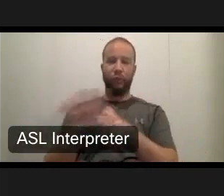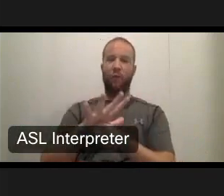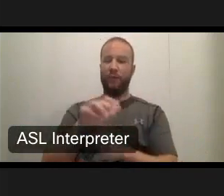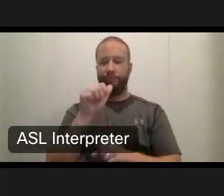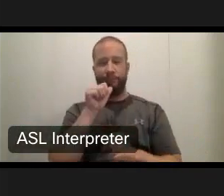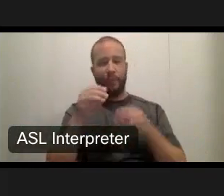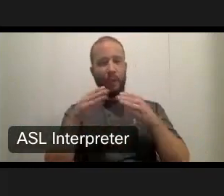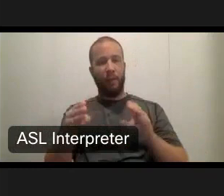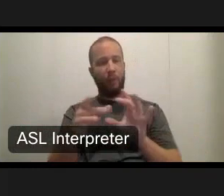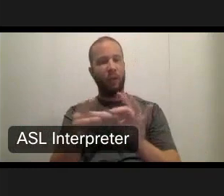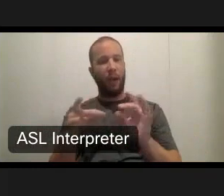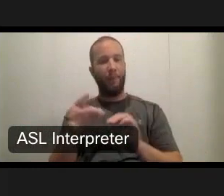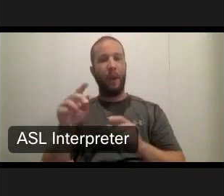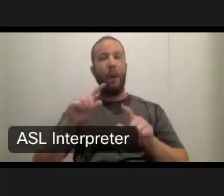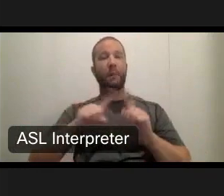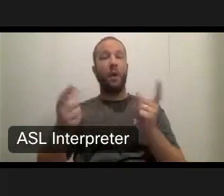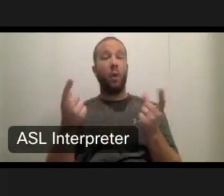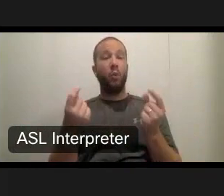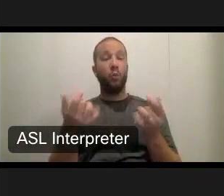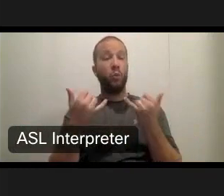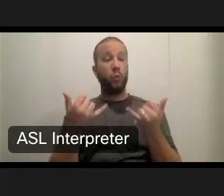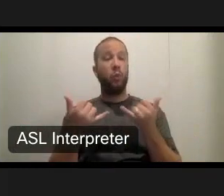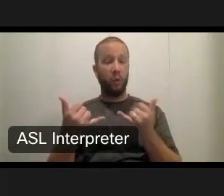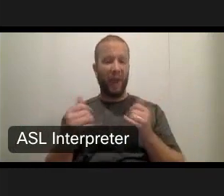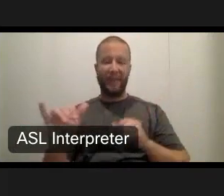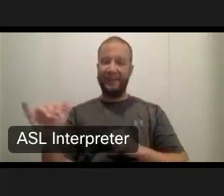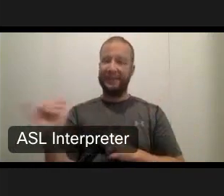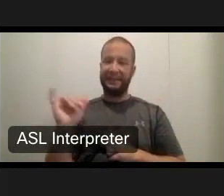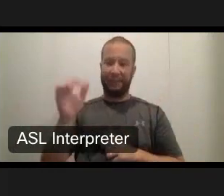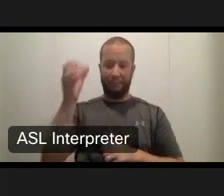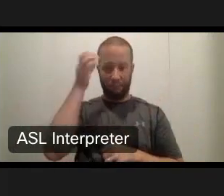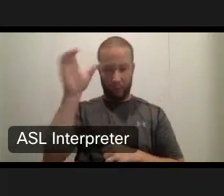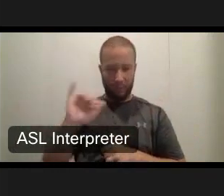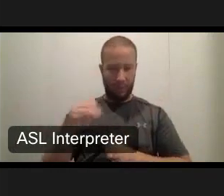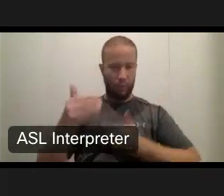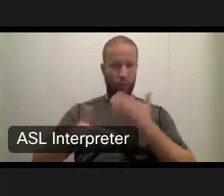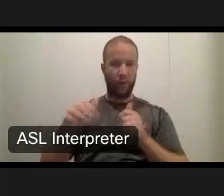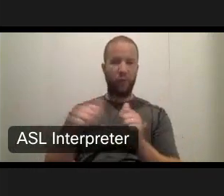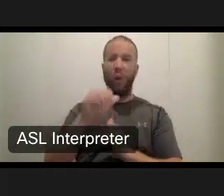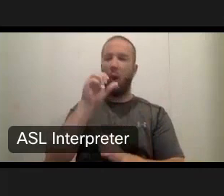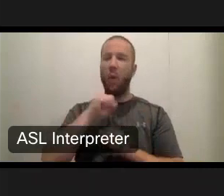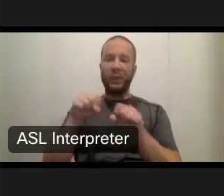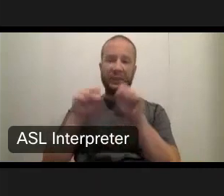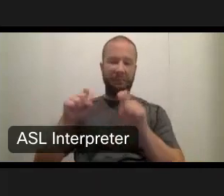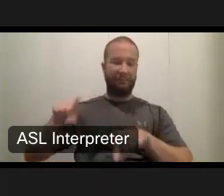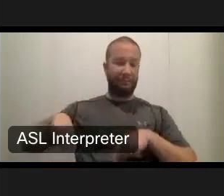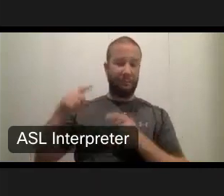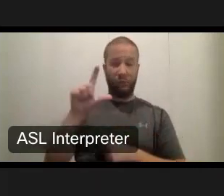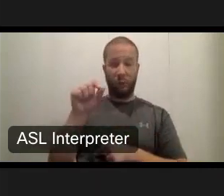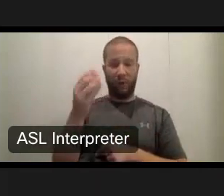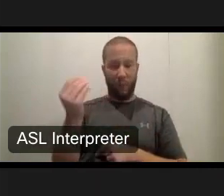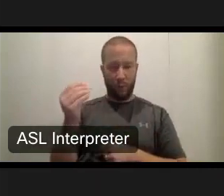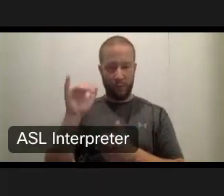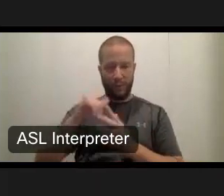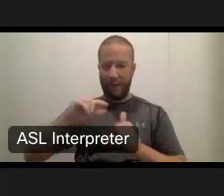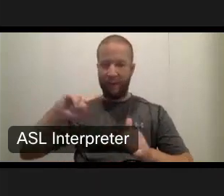but it normally follows a very similar uh process since 2014 which was the first Transit development